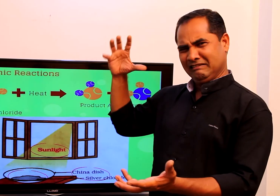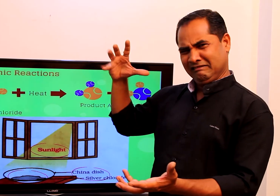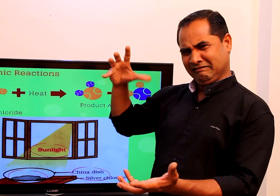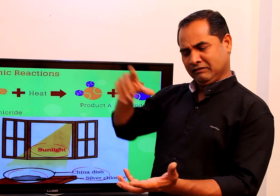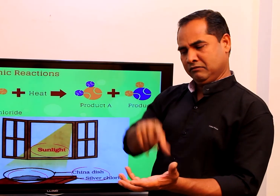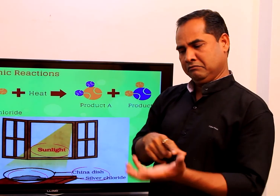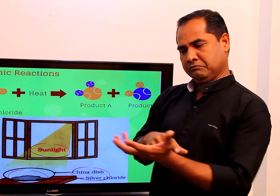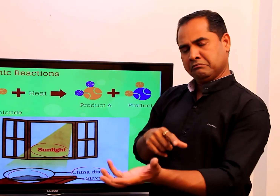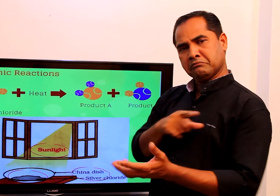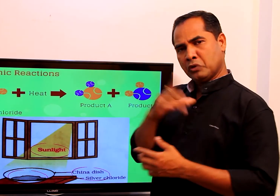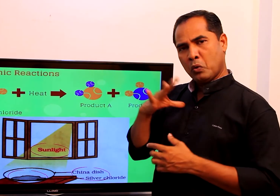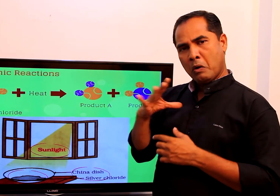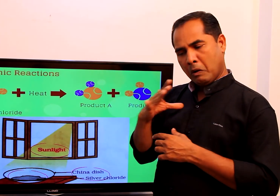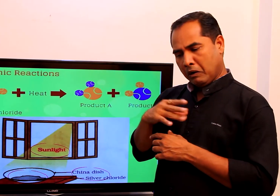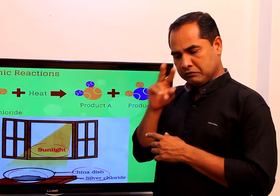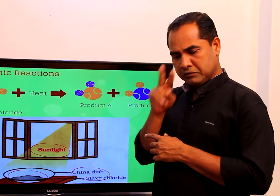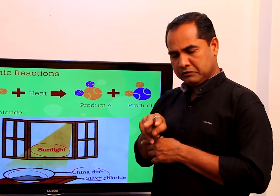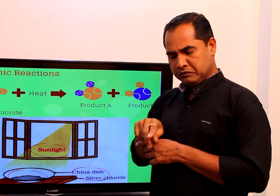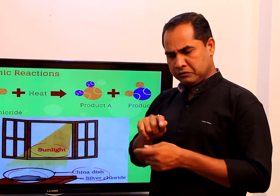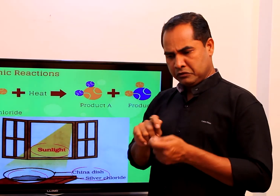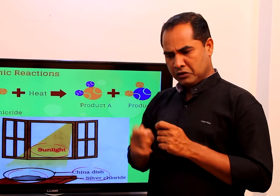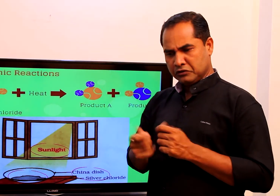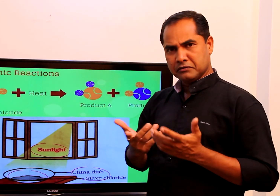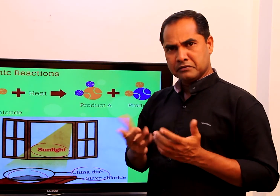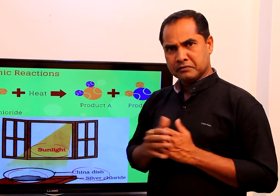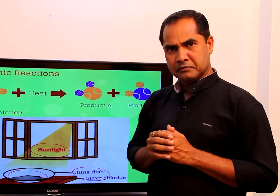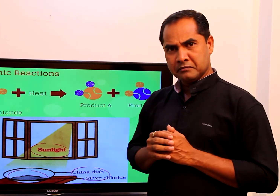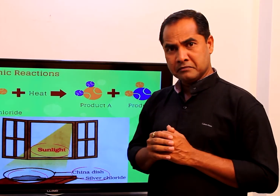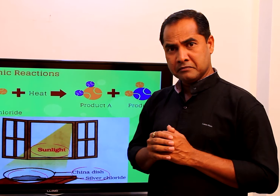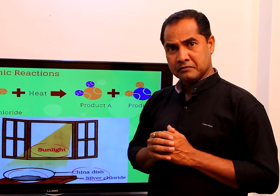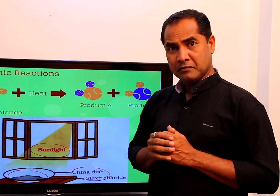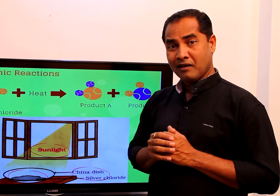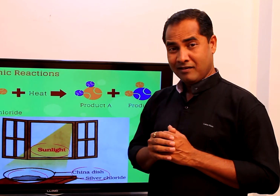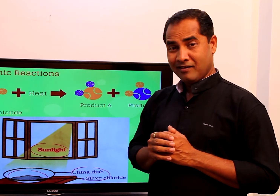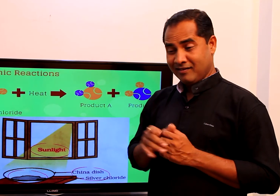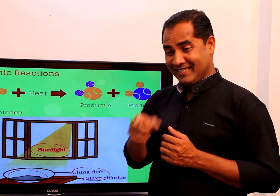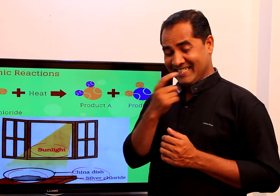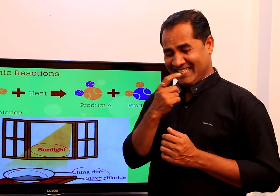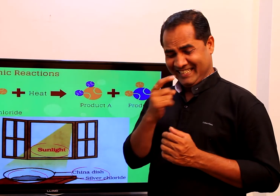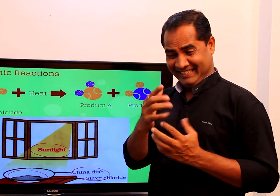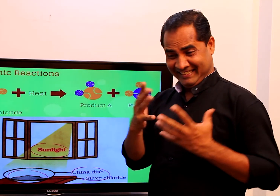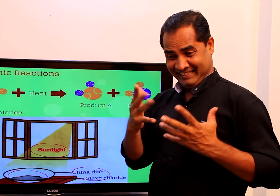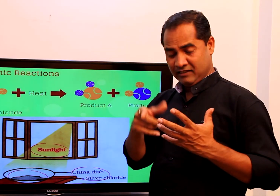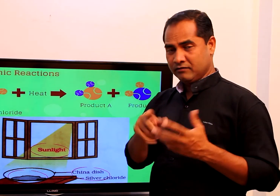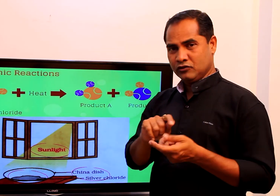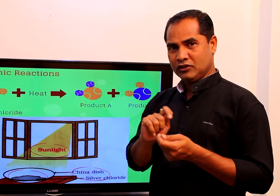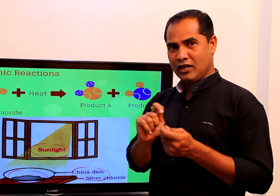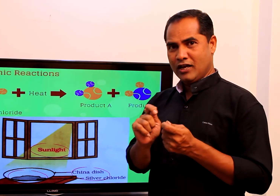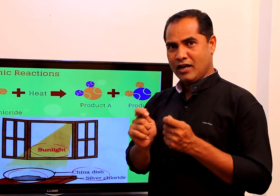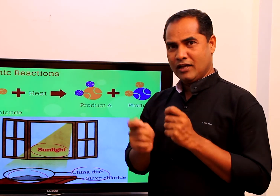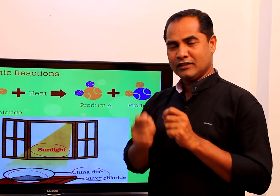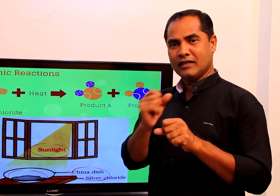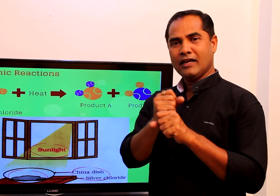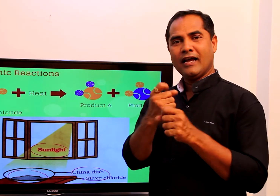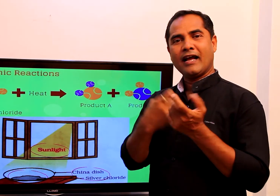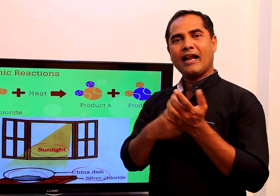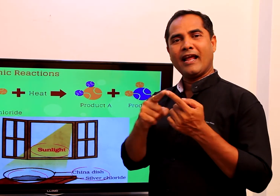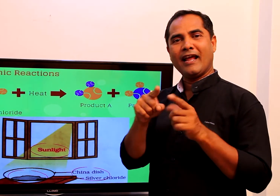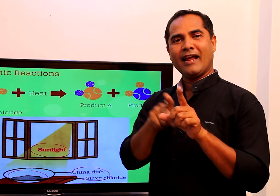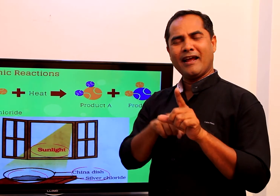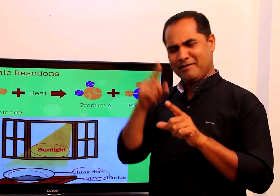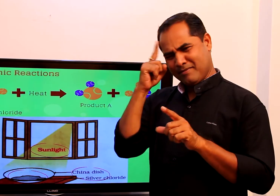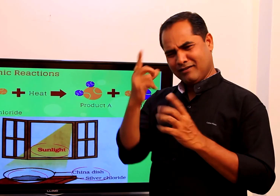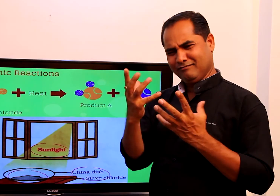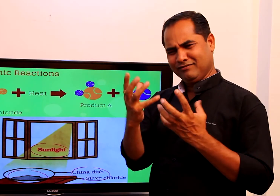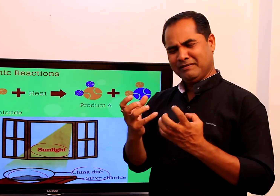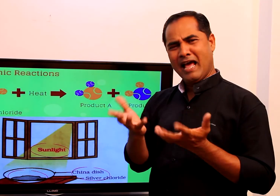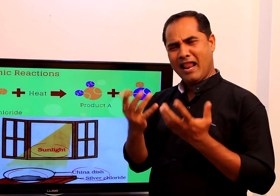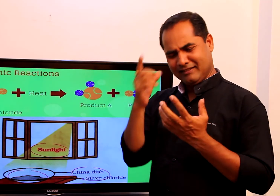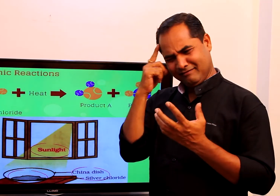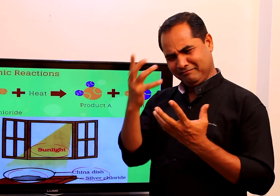in the Sun for some time. We will observe a chemical reaction - the color would